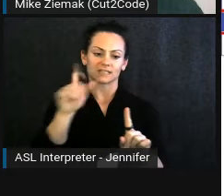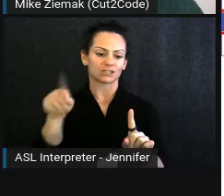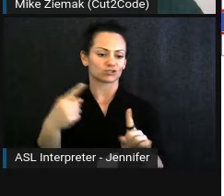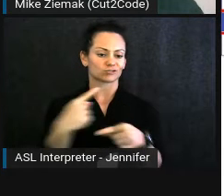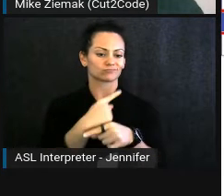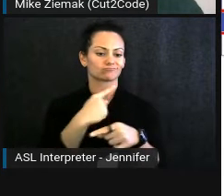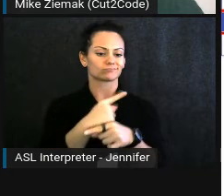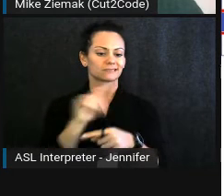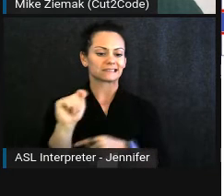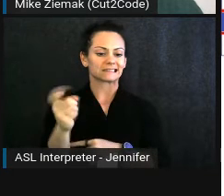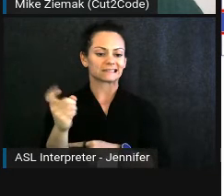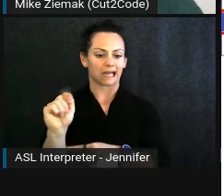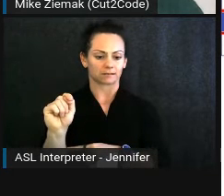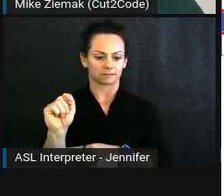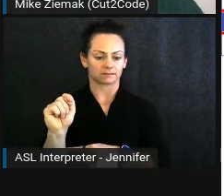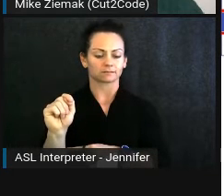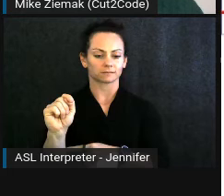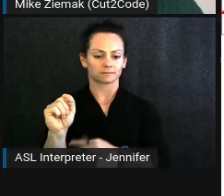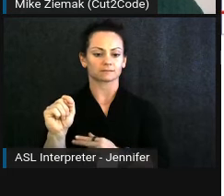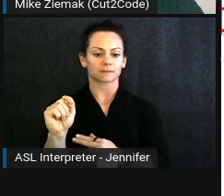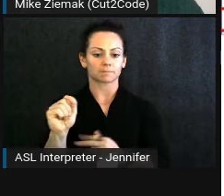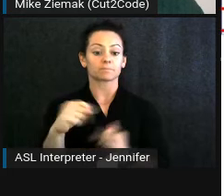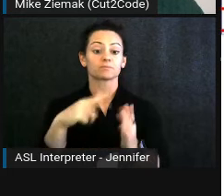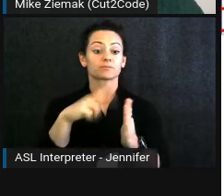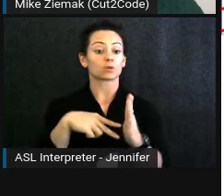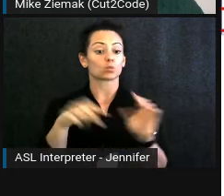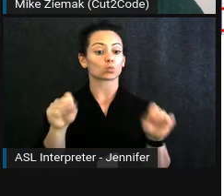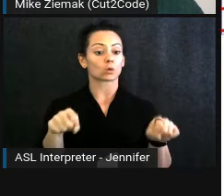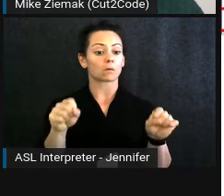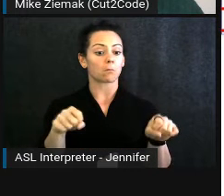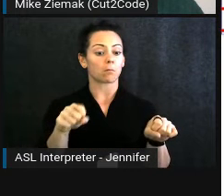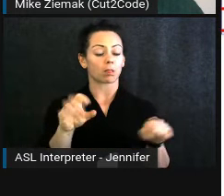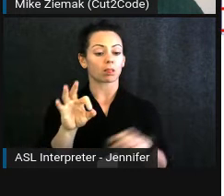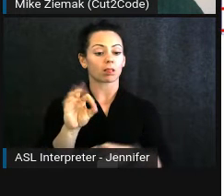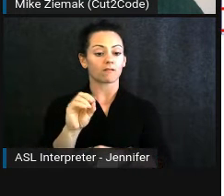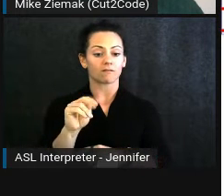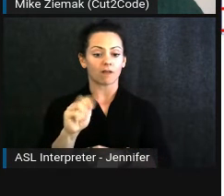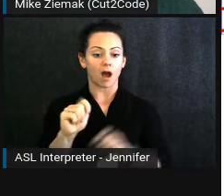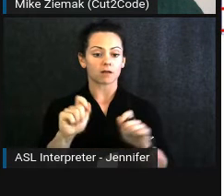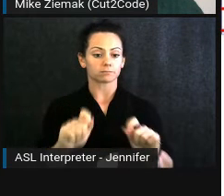Readable font, either full and reset to reset all the features.